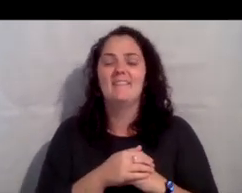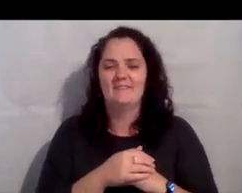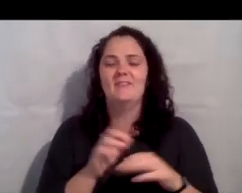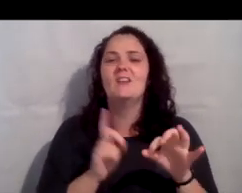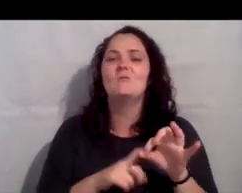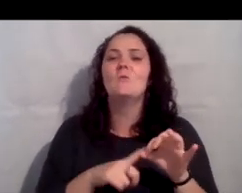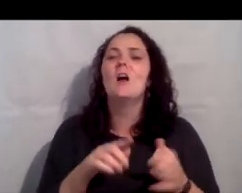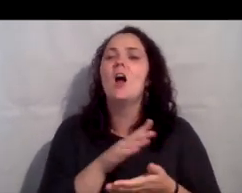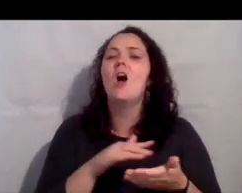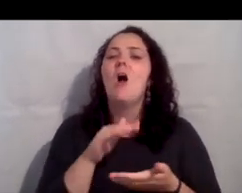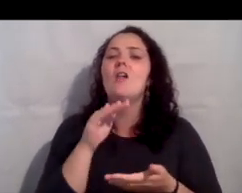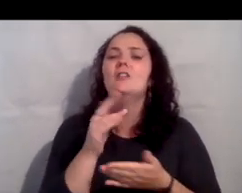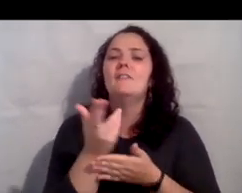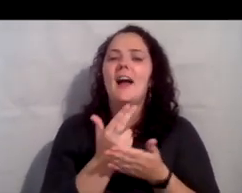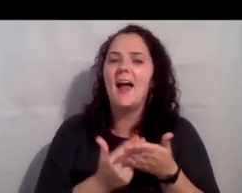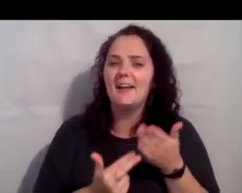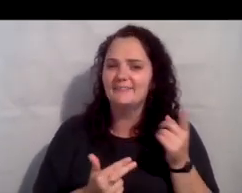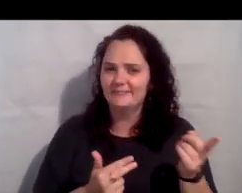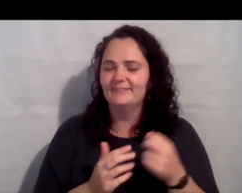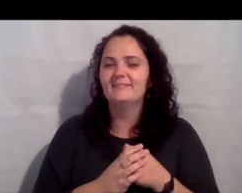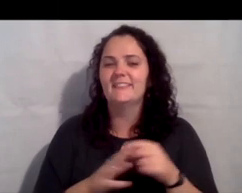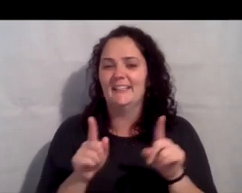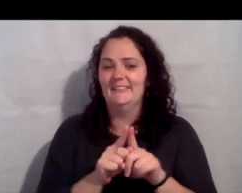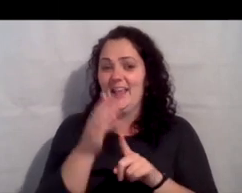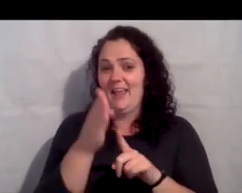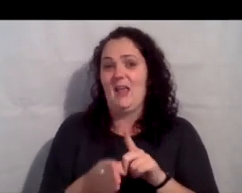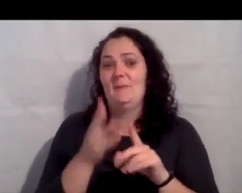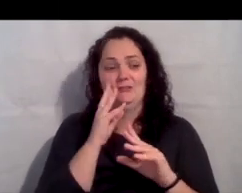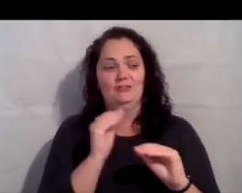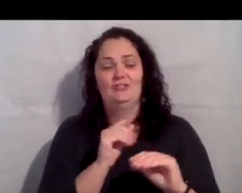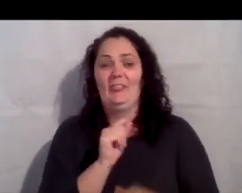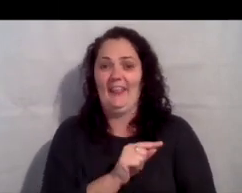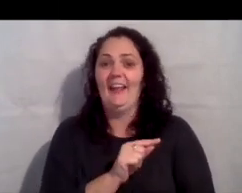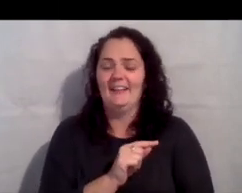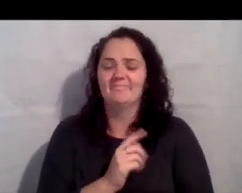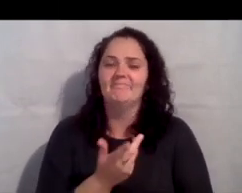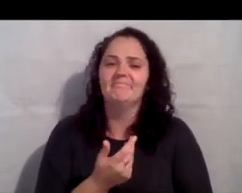College of Art or joining Griffith University, Lymburner also taught there. And you can see here, this